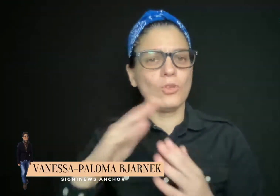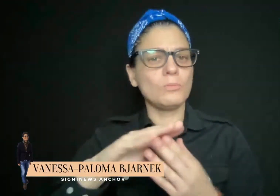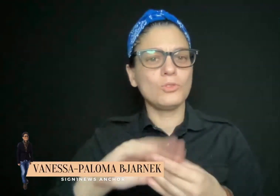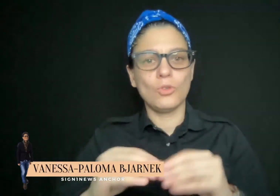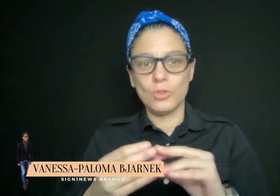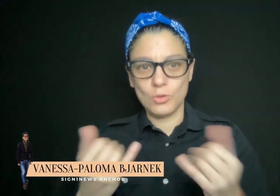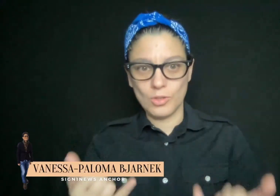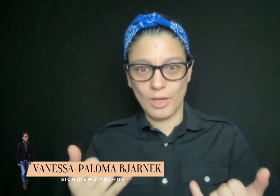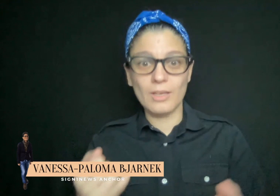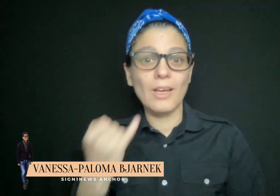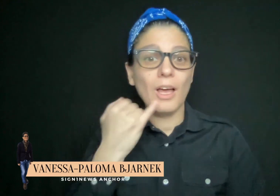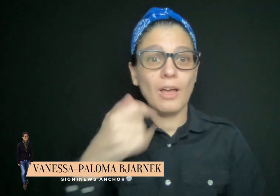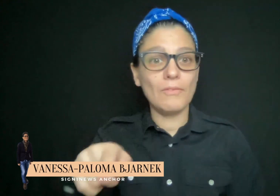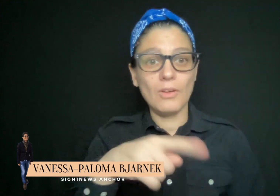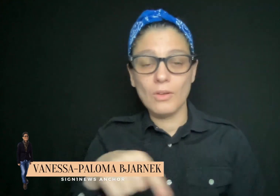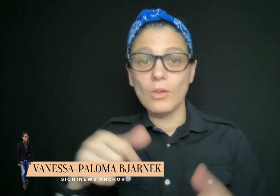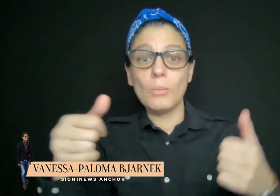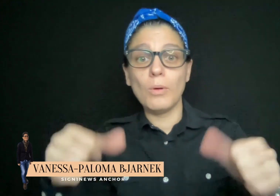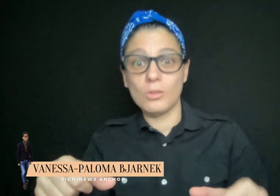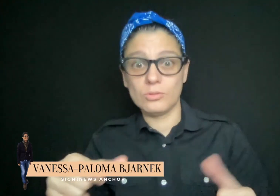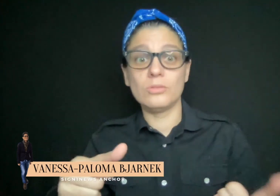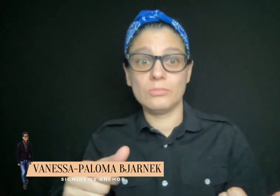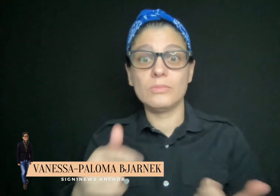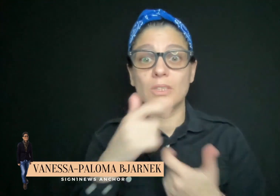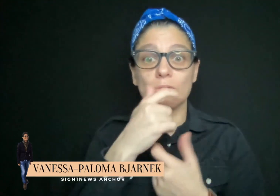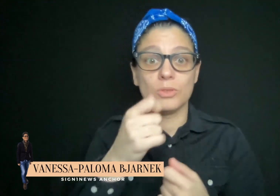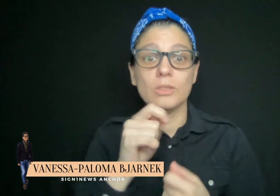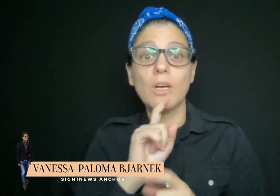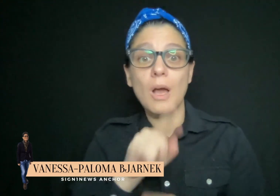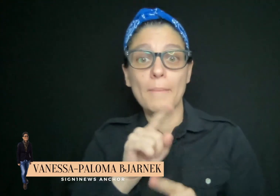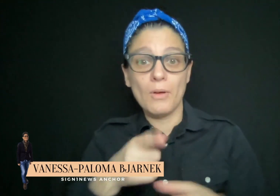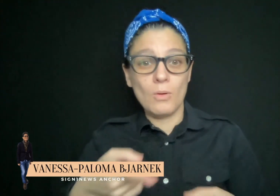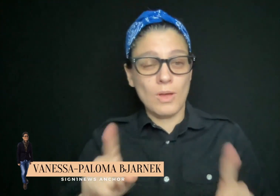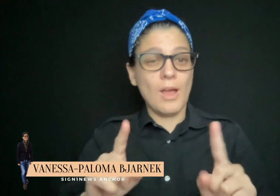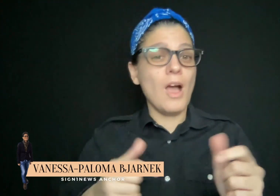here's a quick look at the top trending stories making headlines today if you post an interesting